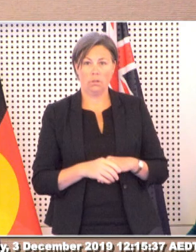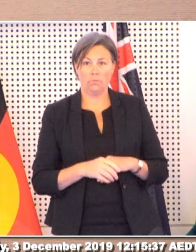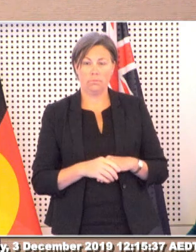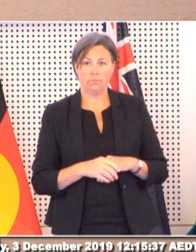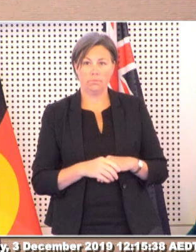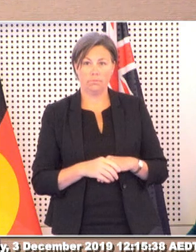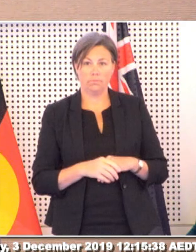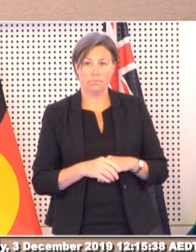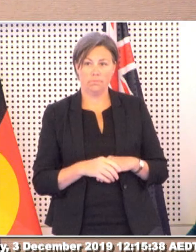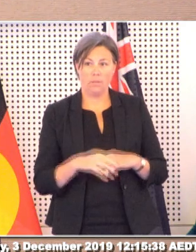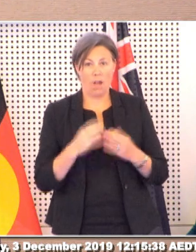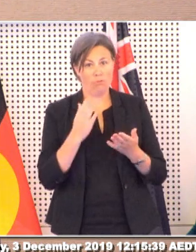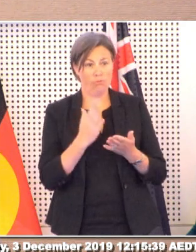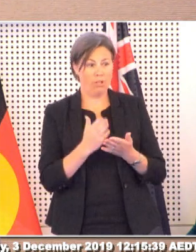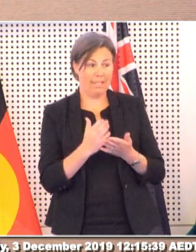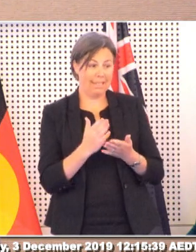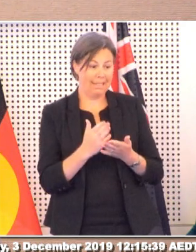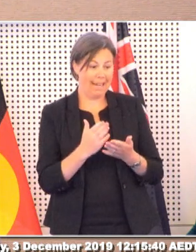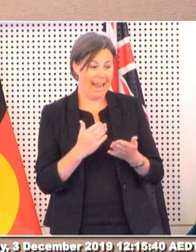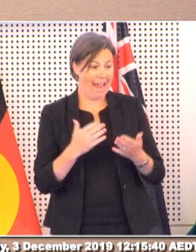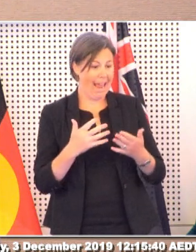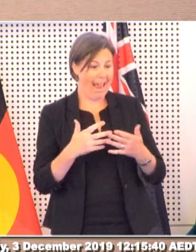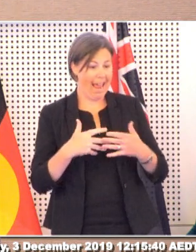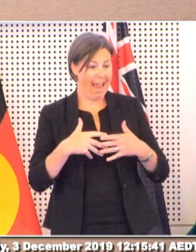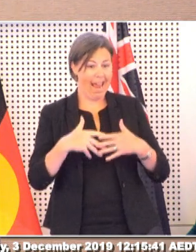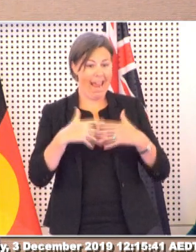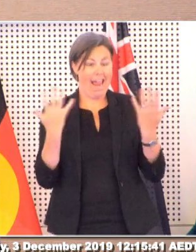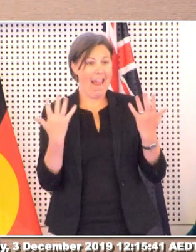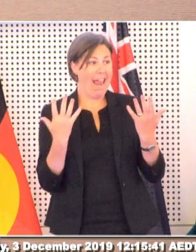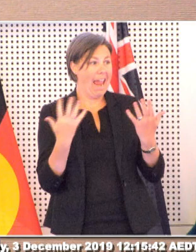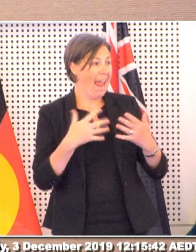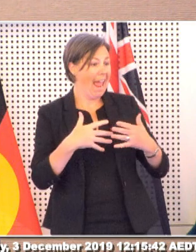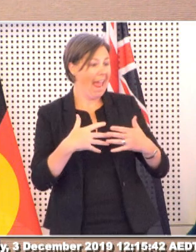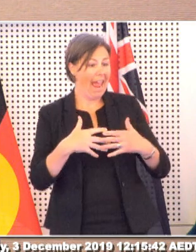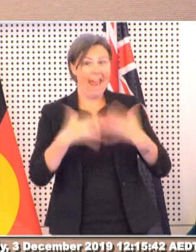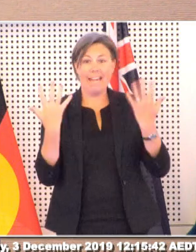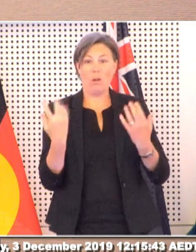And they’re answerable to any staff member who might walk through the door, anybody who they don’t know.